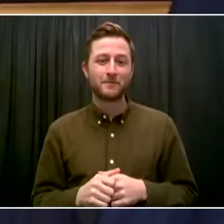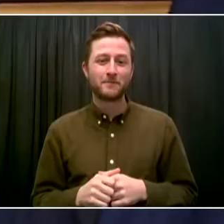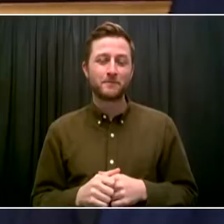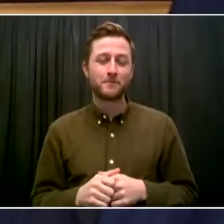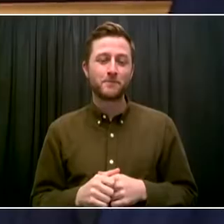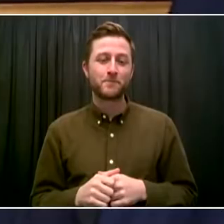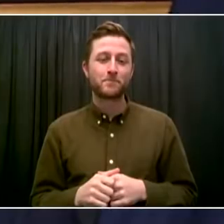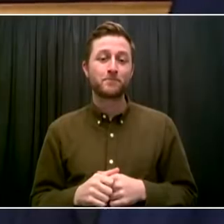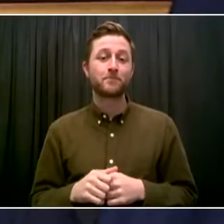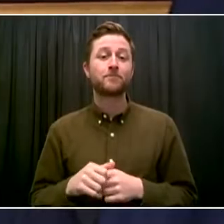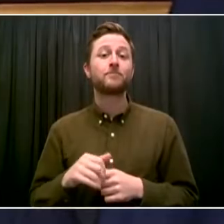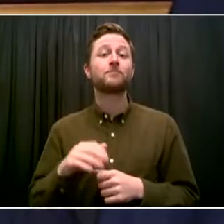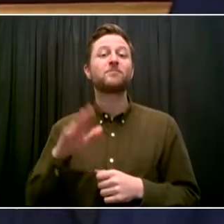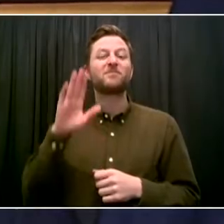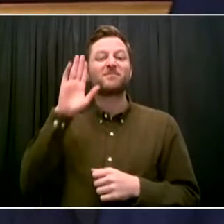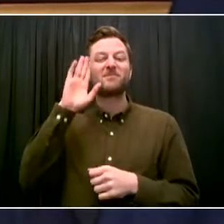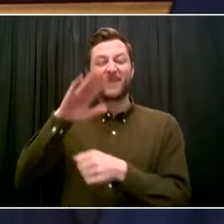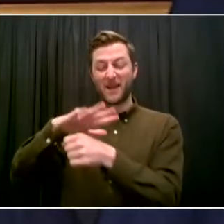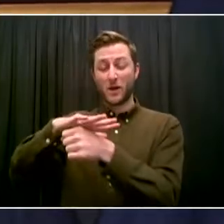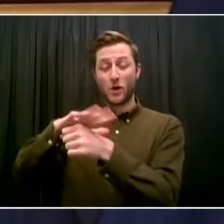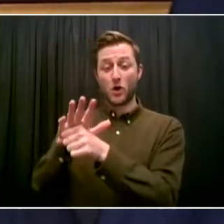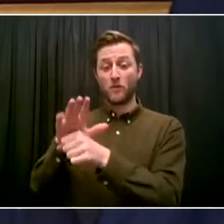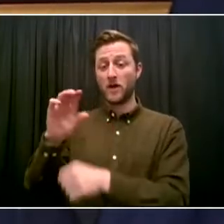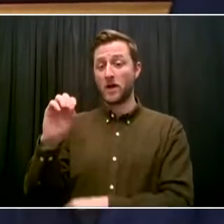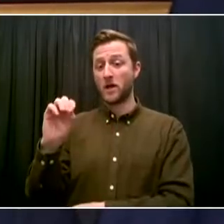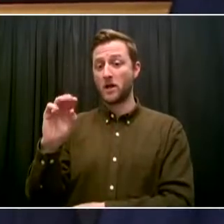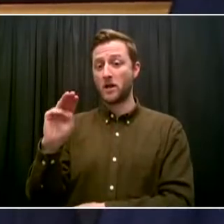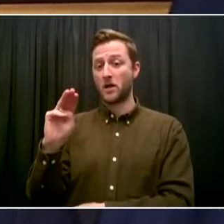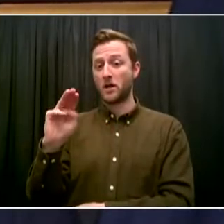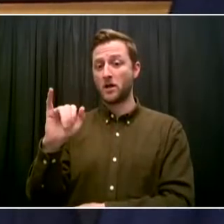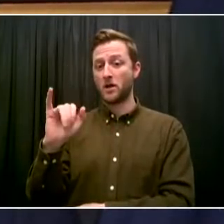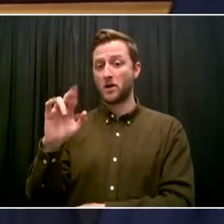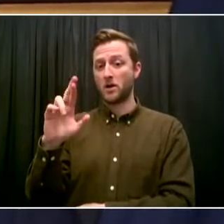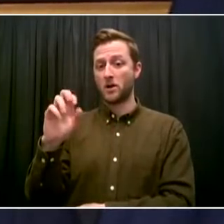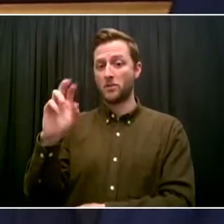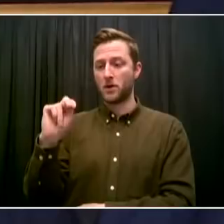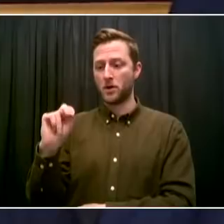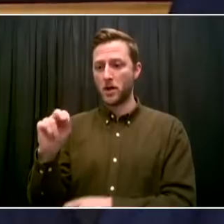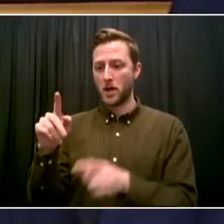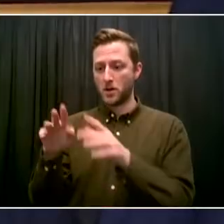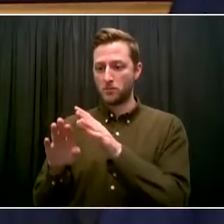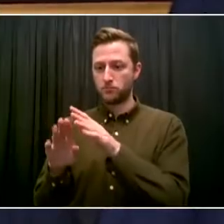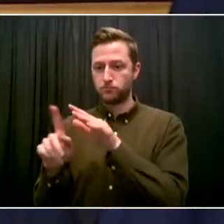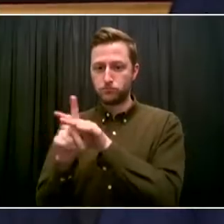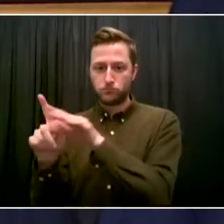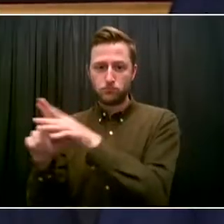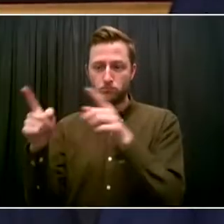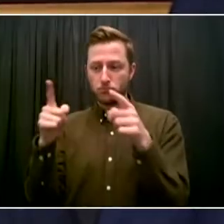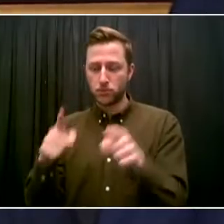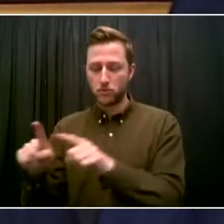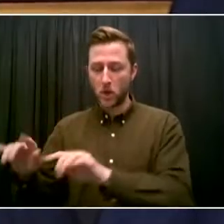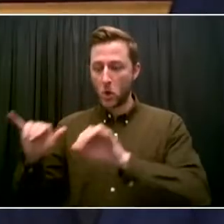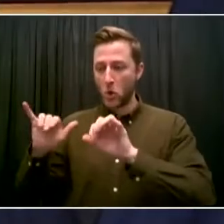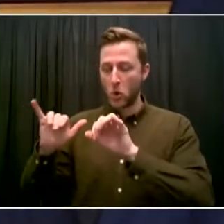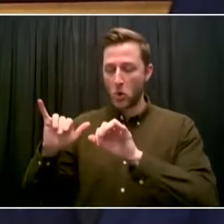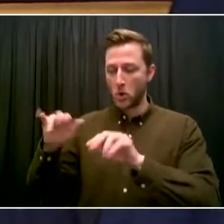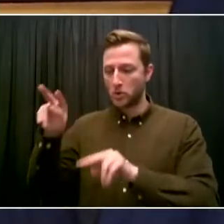HAVCE ACLOMPISHED AND YOU SHOULD BE EXCITED ABOUT WHAT WE HAVE BEEN ABLE TO ACCOMPLISH.